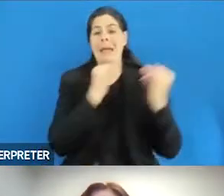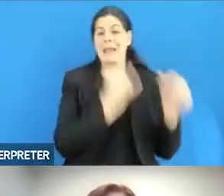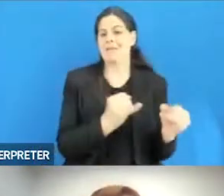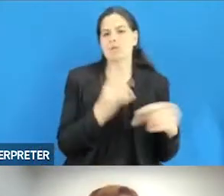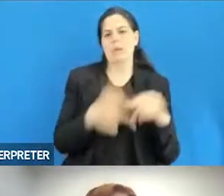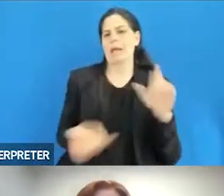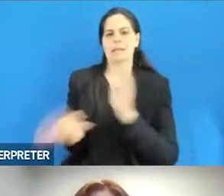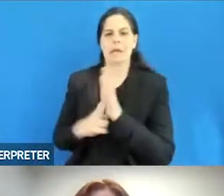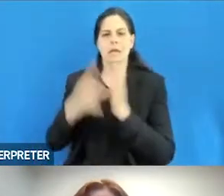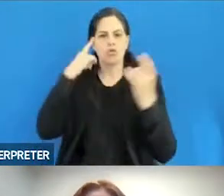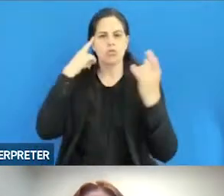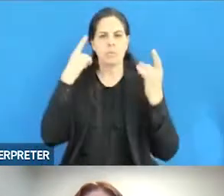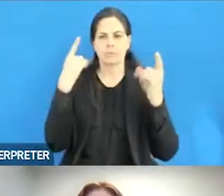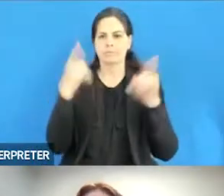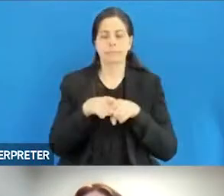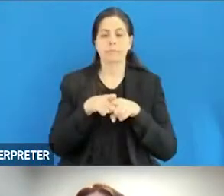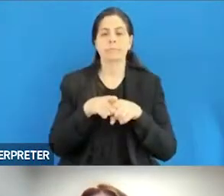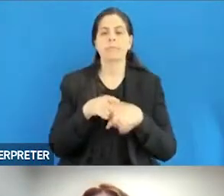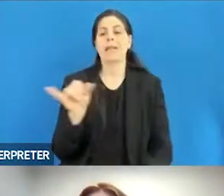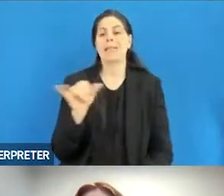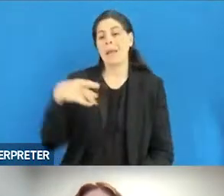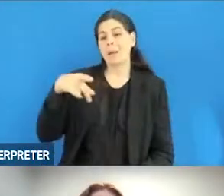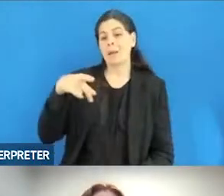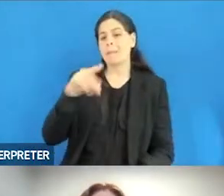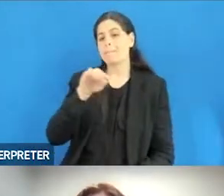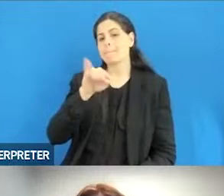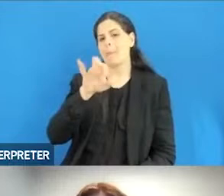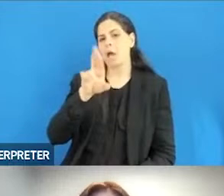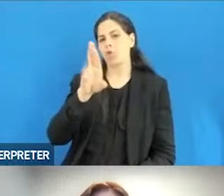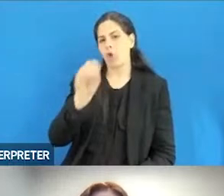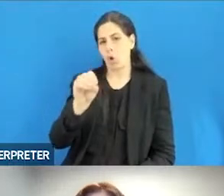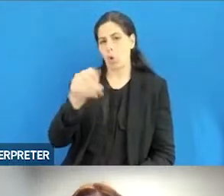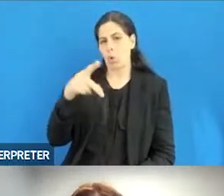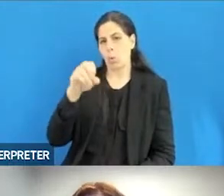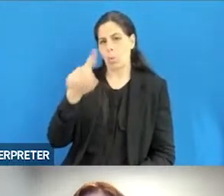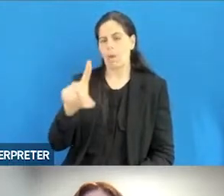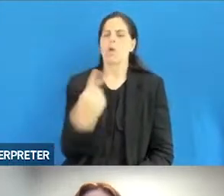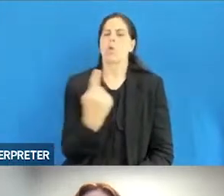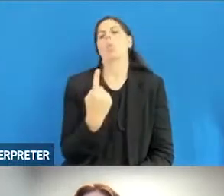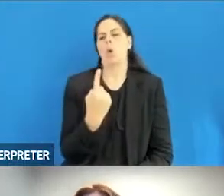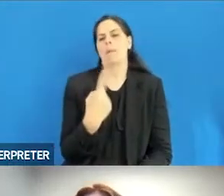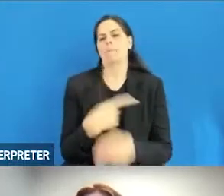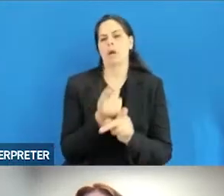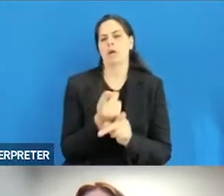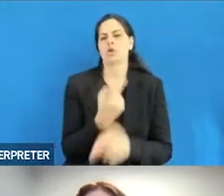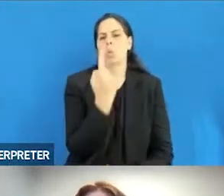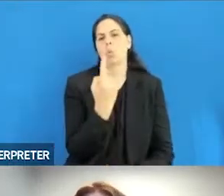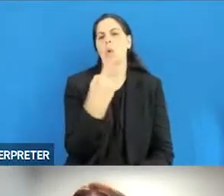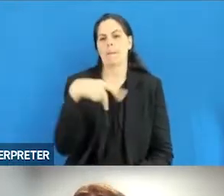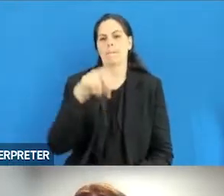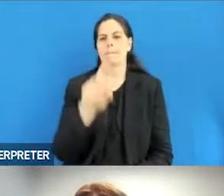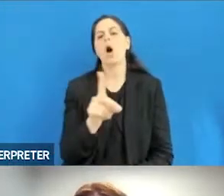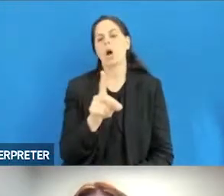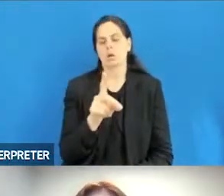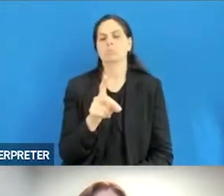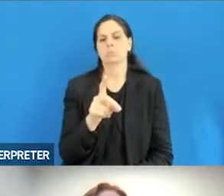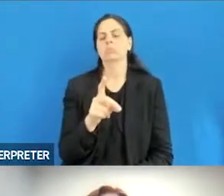Just like the MicroPod, it's a one production only, one pod, one season signing under the independent podcast agreement.